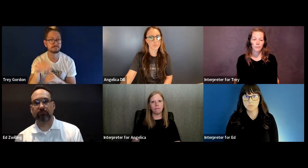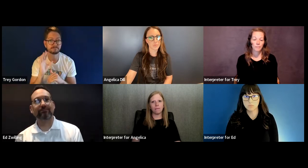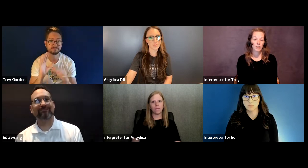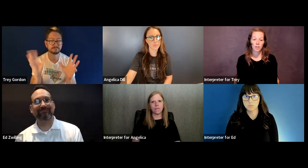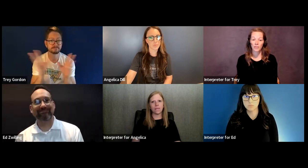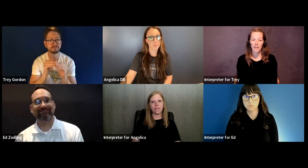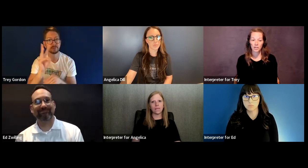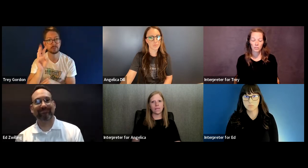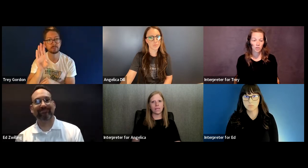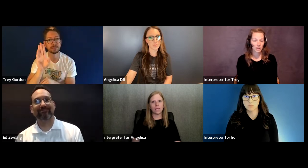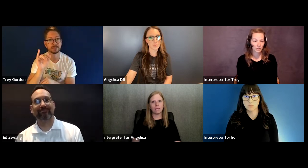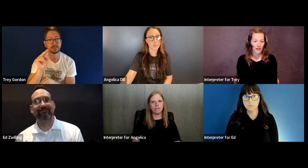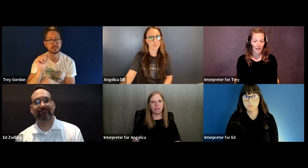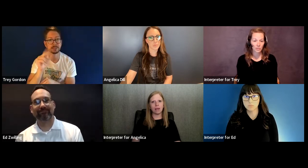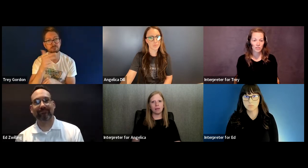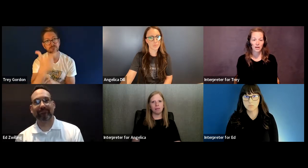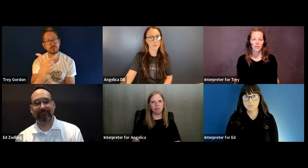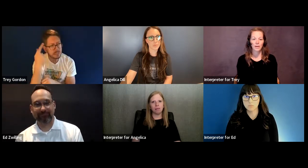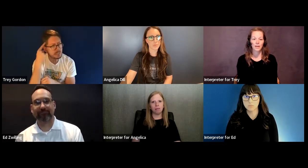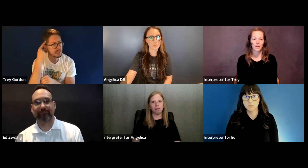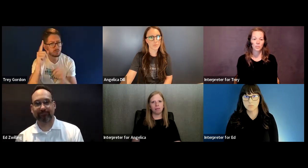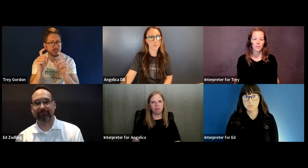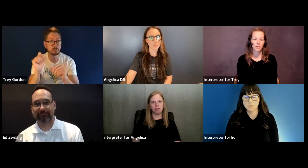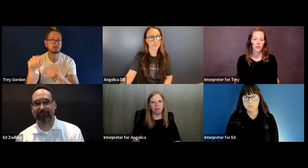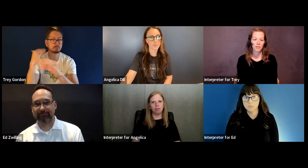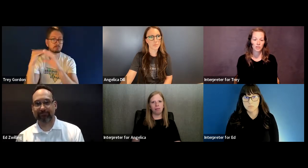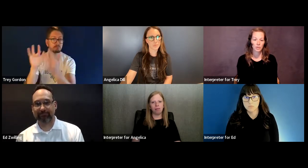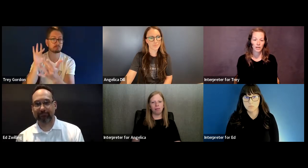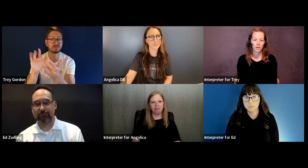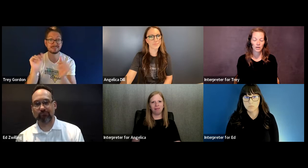not sure of the answer i'm sure he can find out um and he'll be able to answer you later